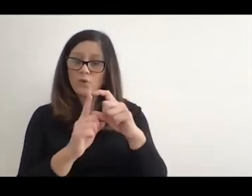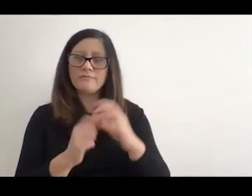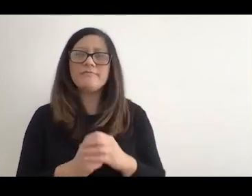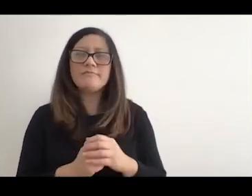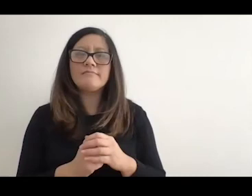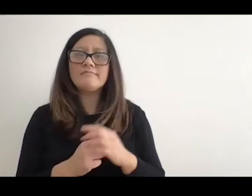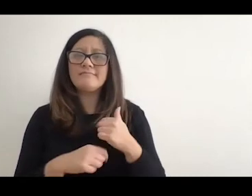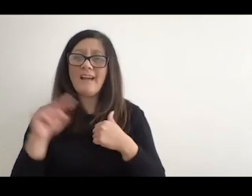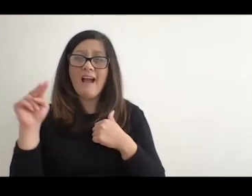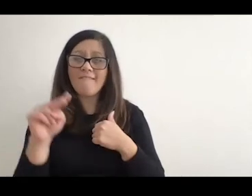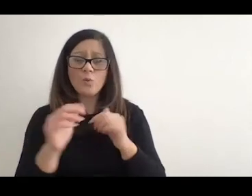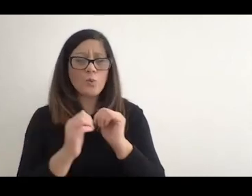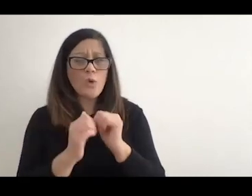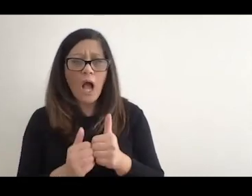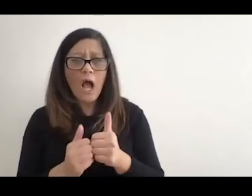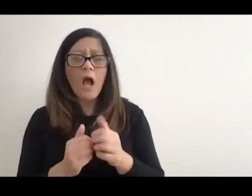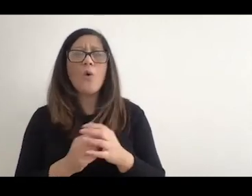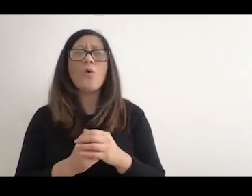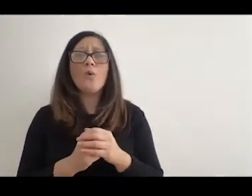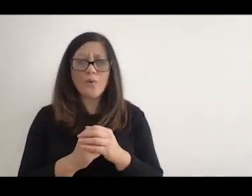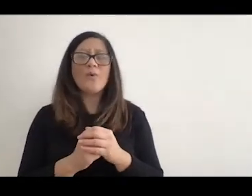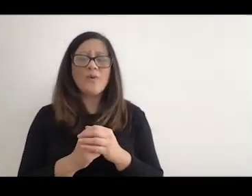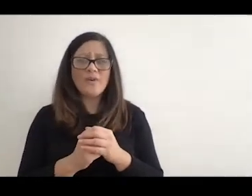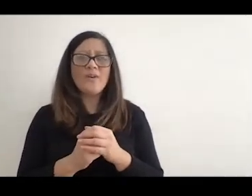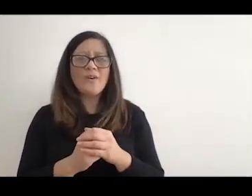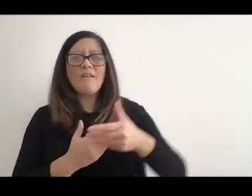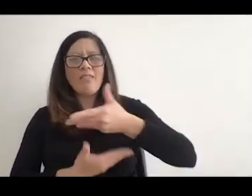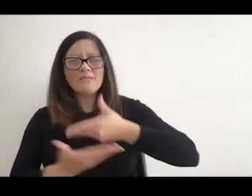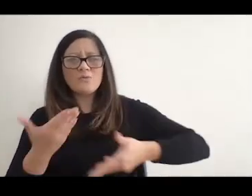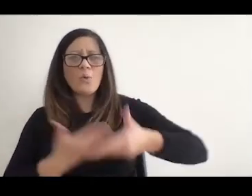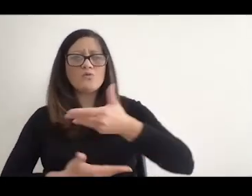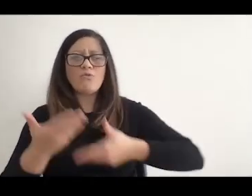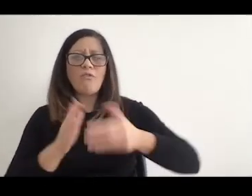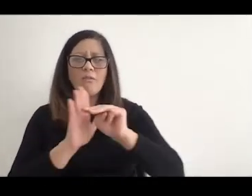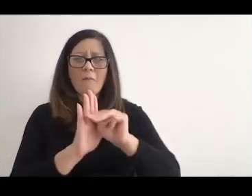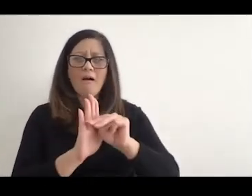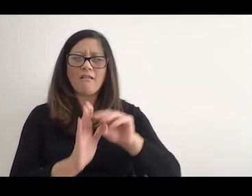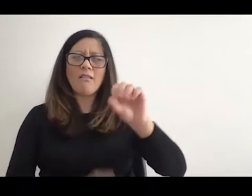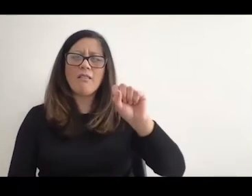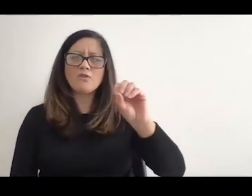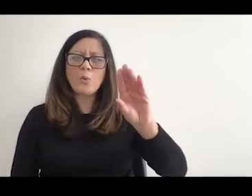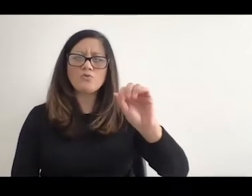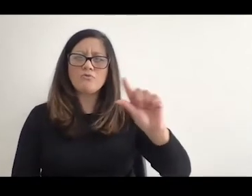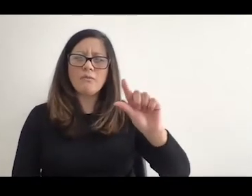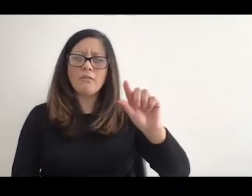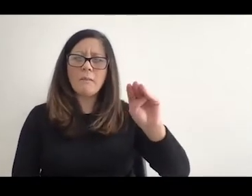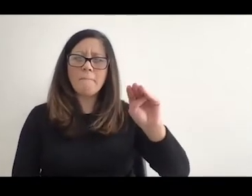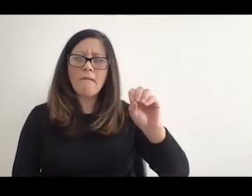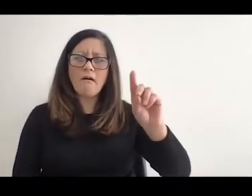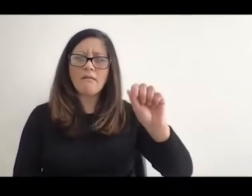I view it through the social model of disability. I don't see the barrier within our community.